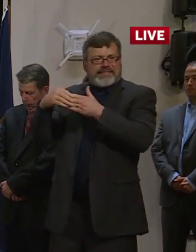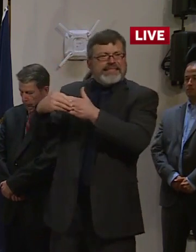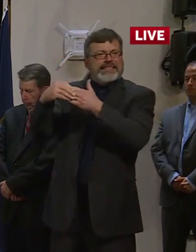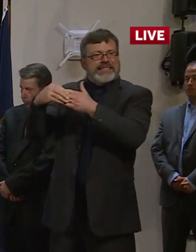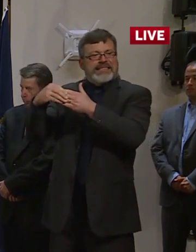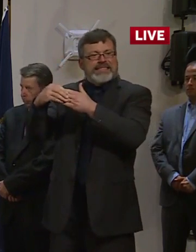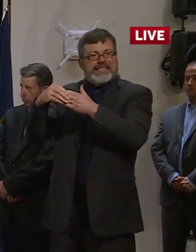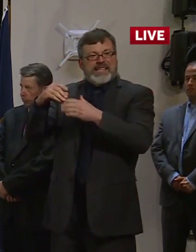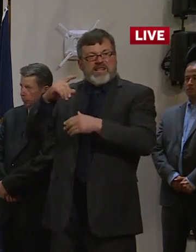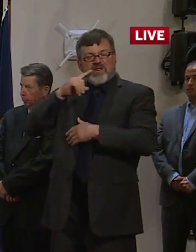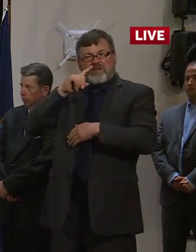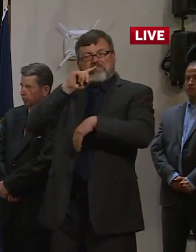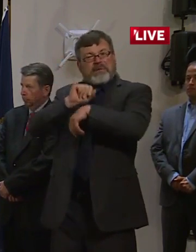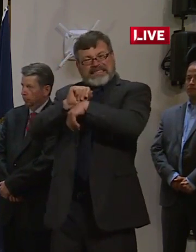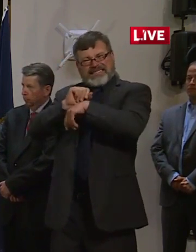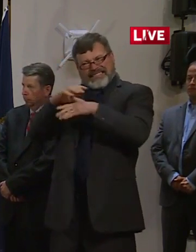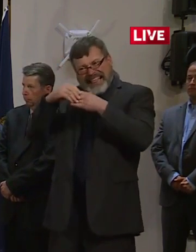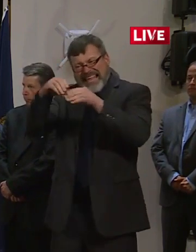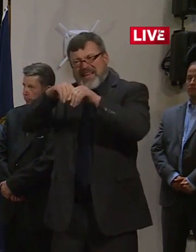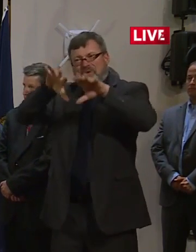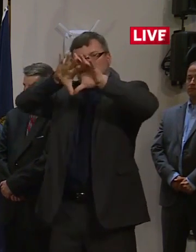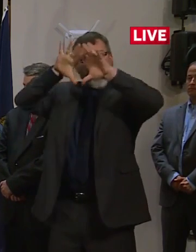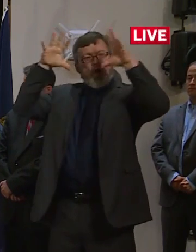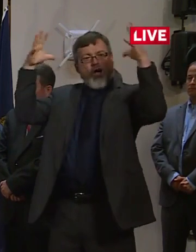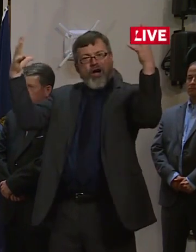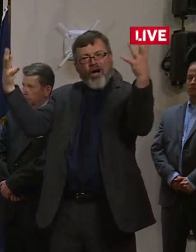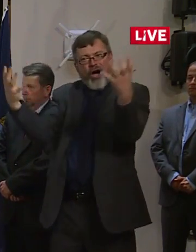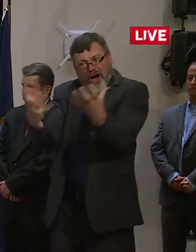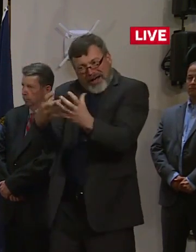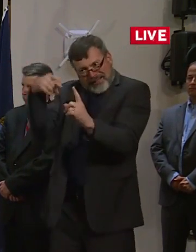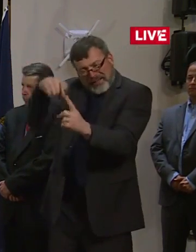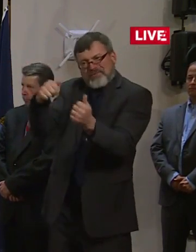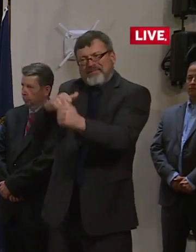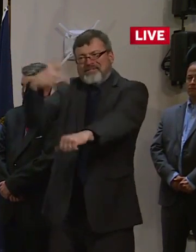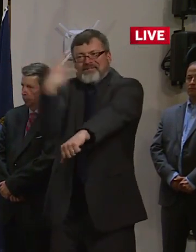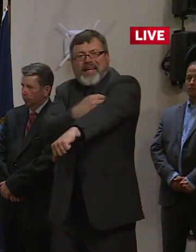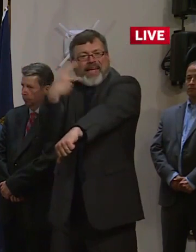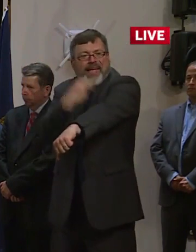AGAIN, NOT ONLY DID WE LEAD ETH UNITED STATES, BUT VERMONT IS